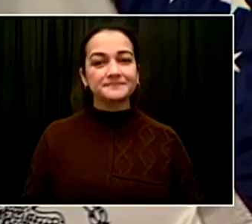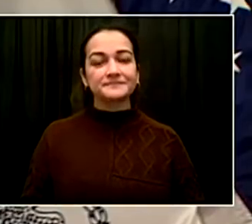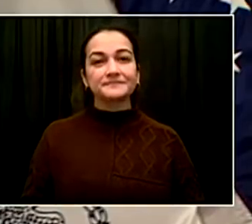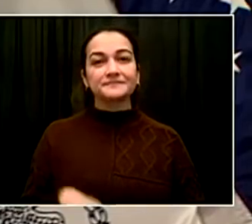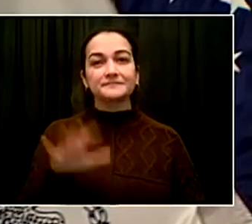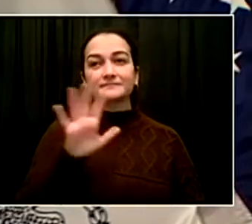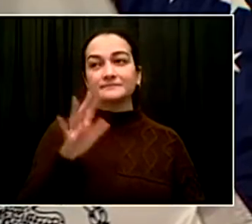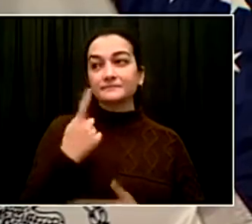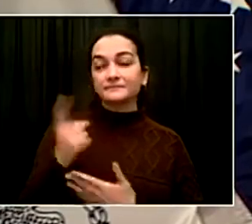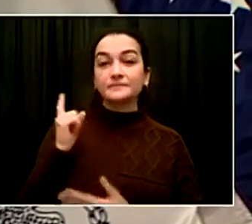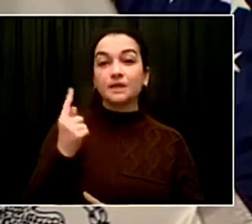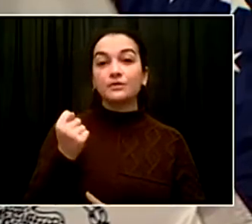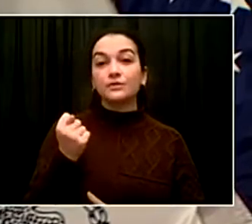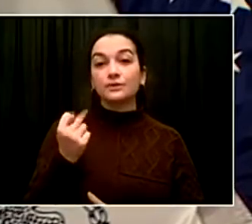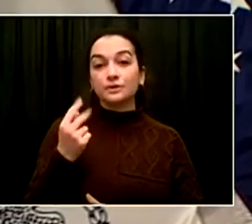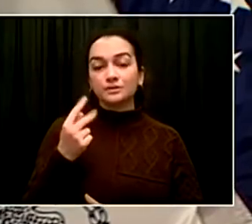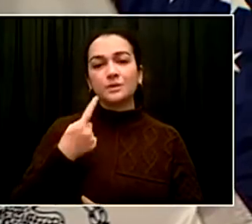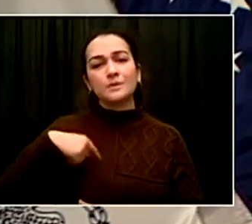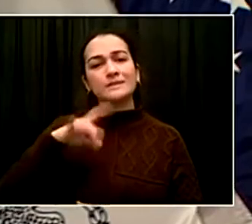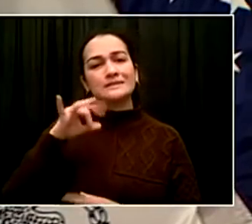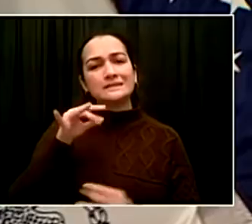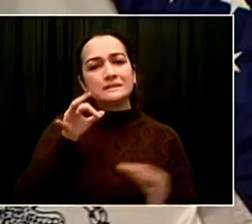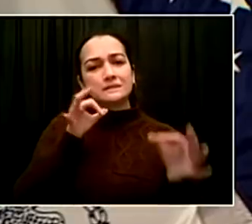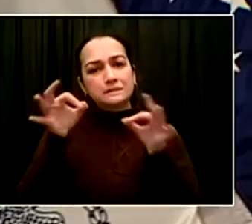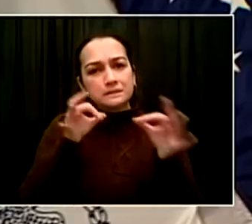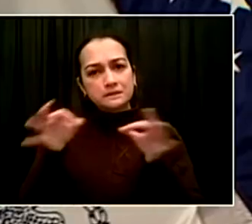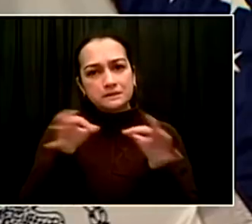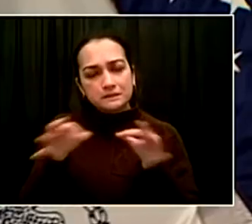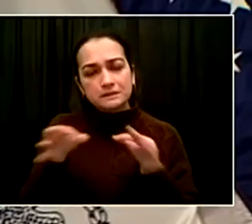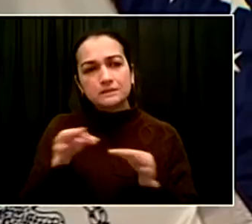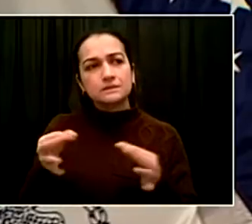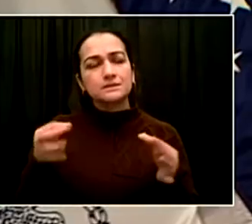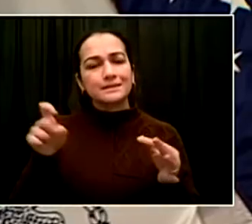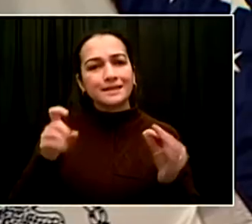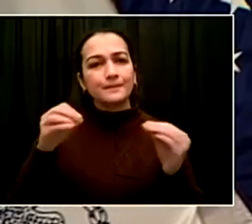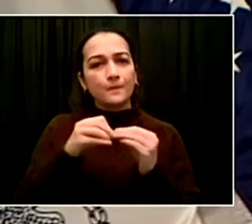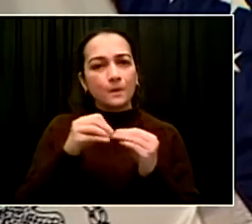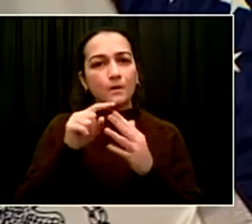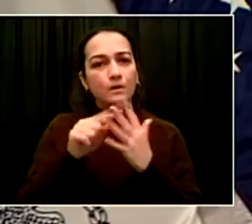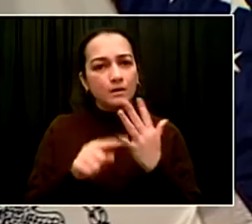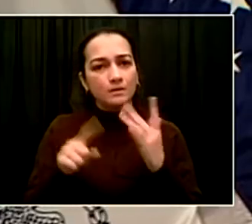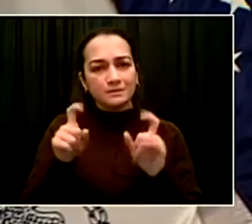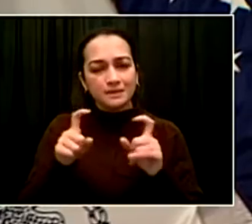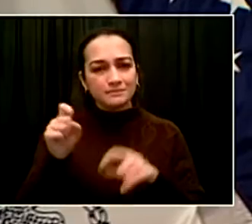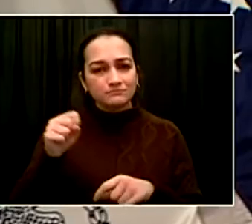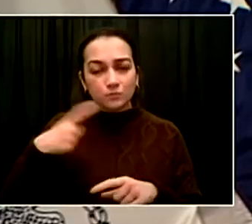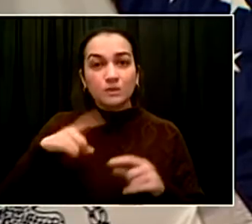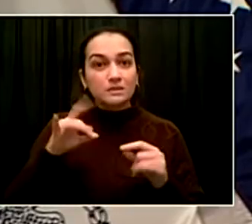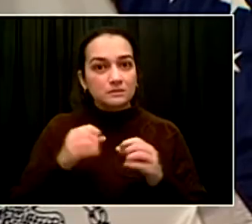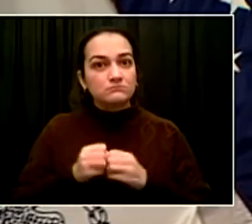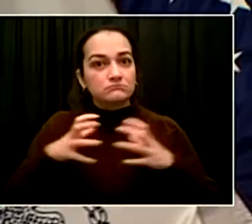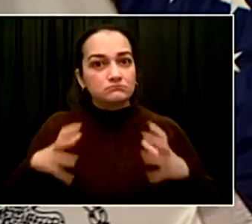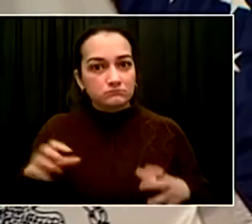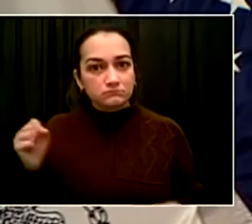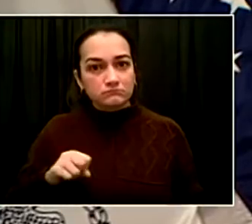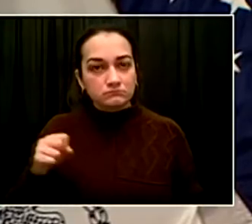ABSOLUTELY EXTRAORDINARY AMERAN AND YOUR QUESTION IS